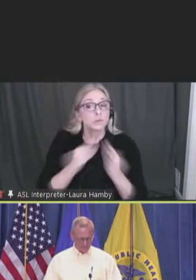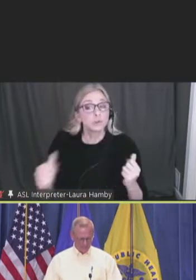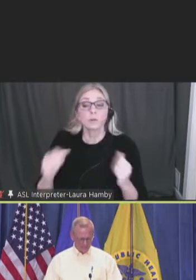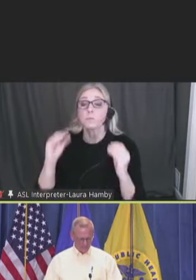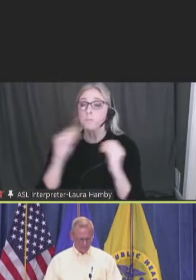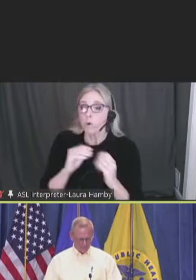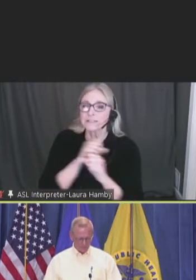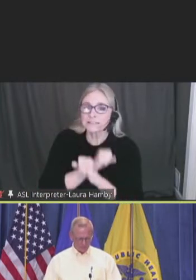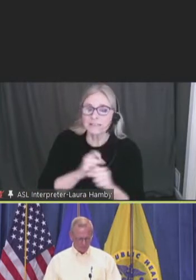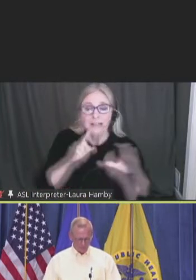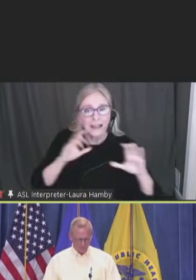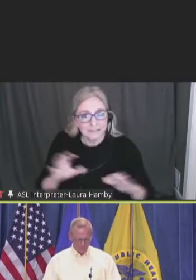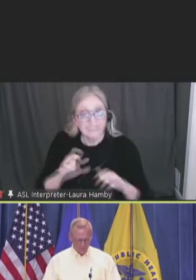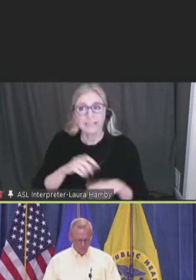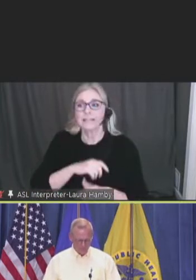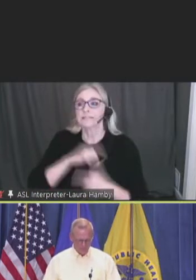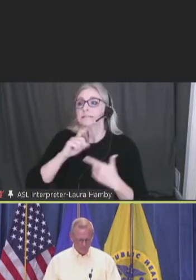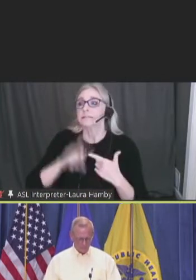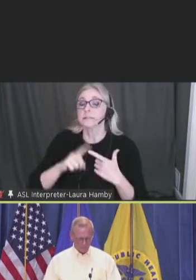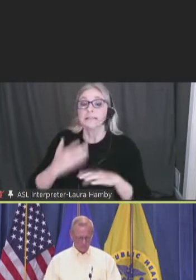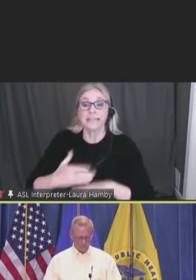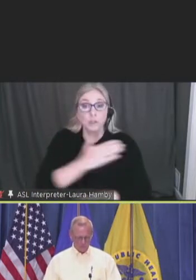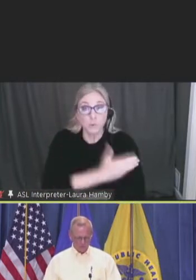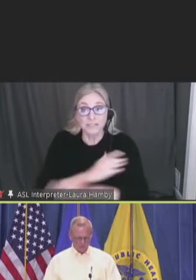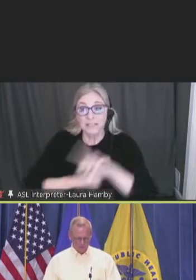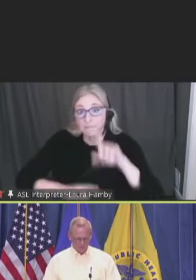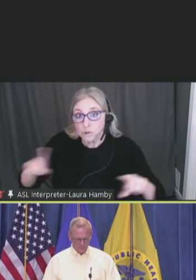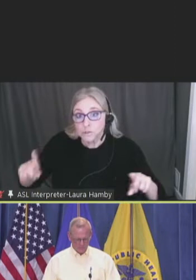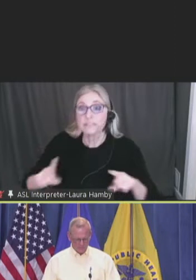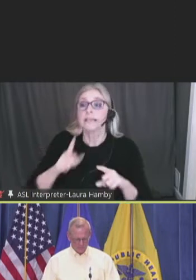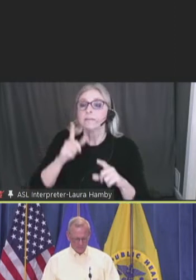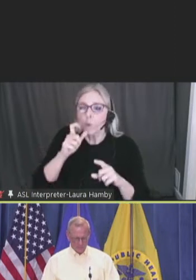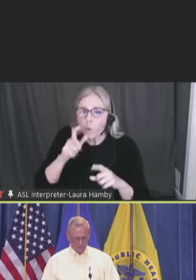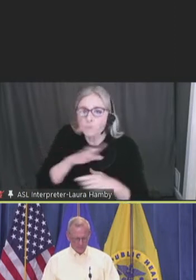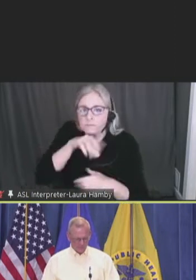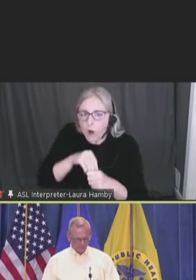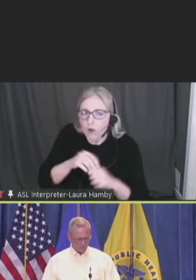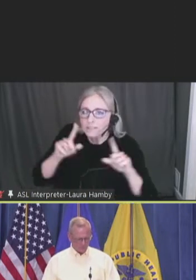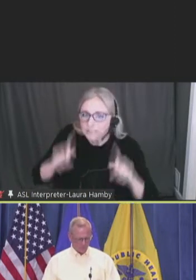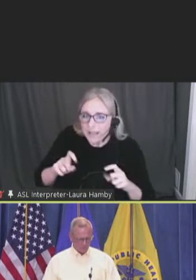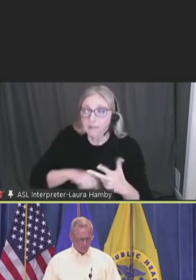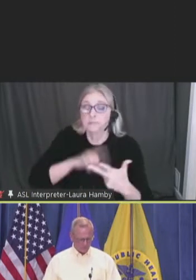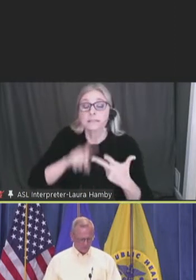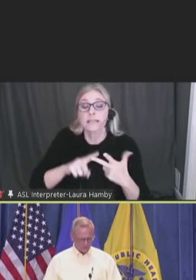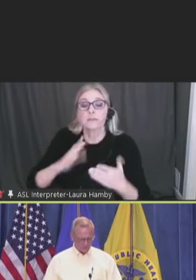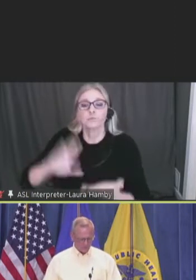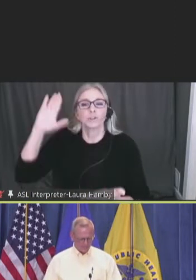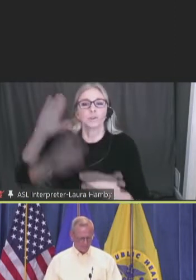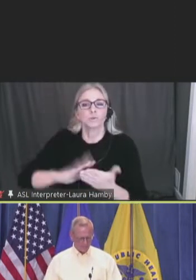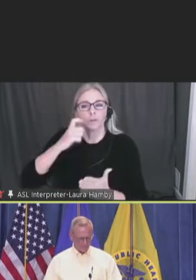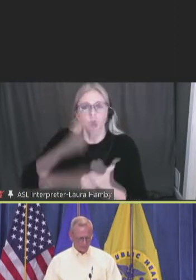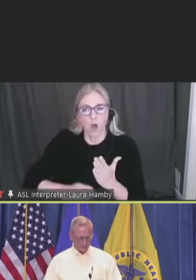activities, increase diversity in recruitment, and reduce the cost associated with executing